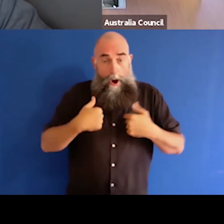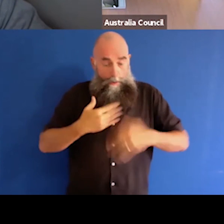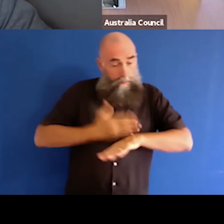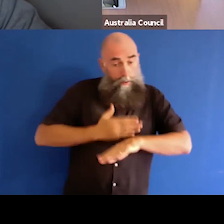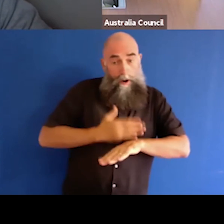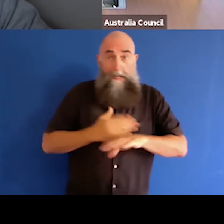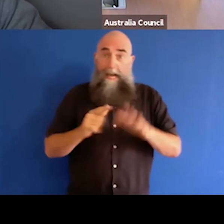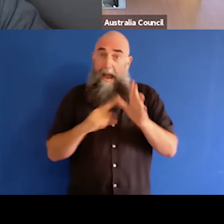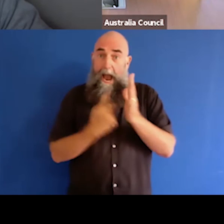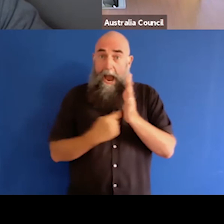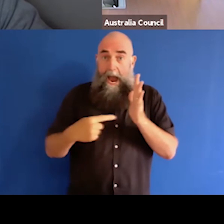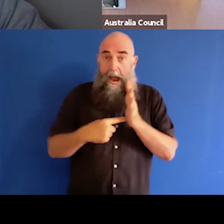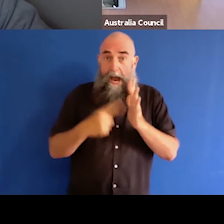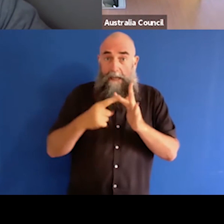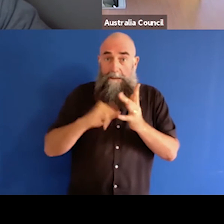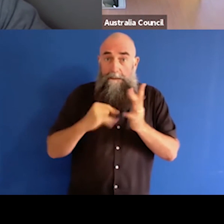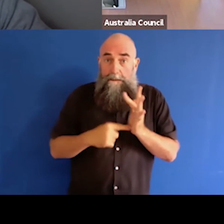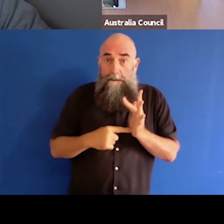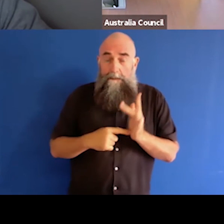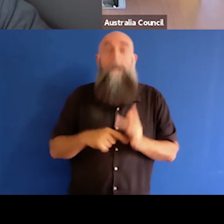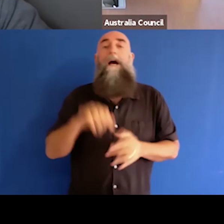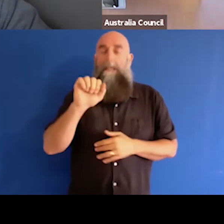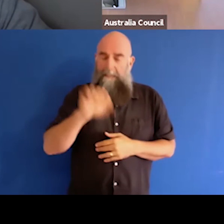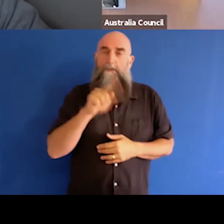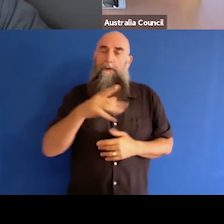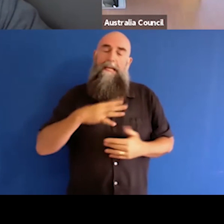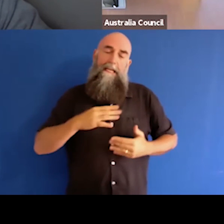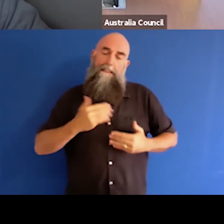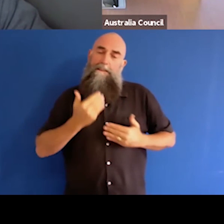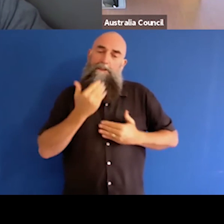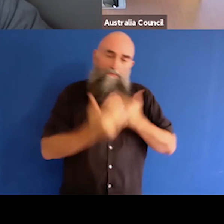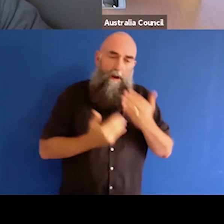section you describe what you've done, who you've worked with, what you've accomplished in the past.